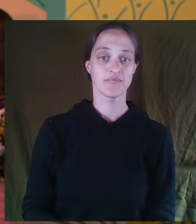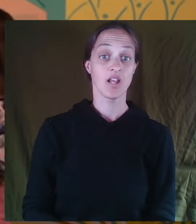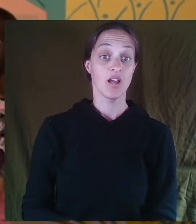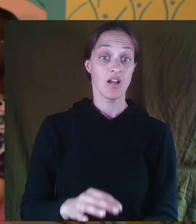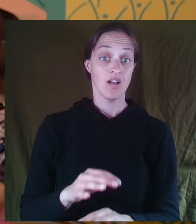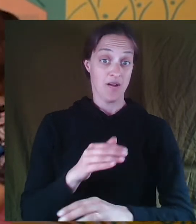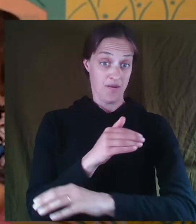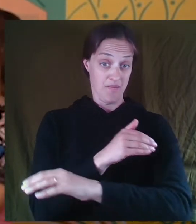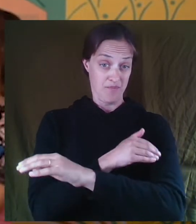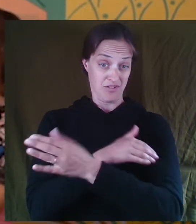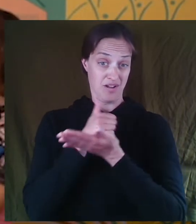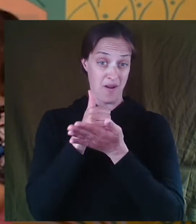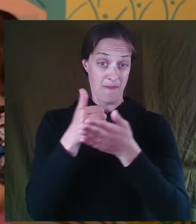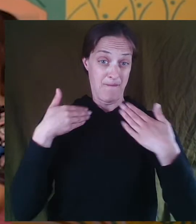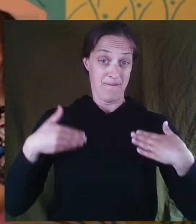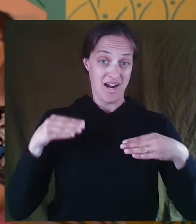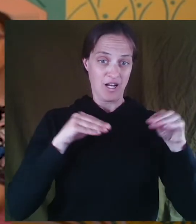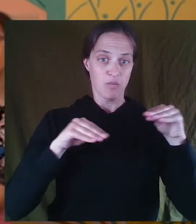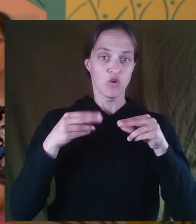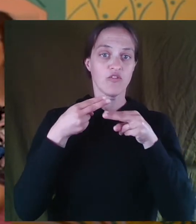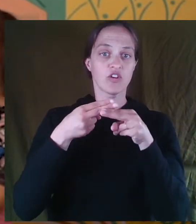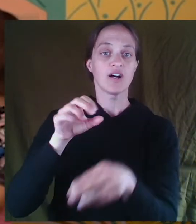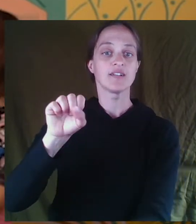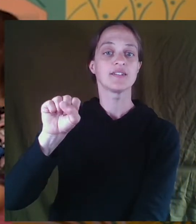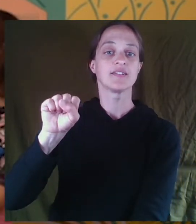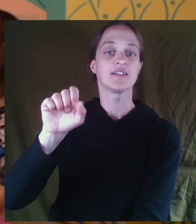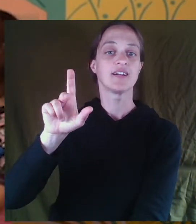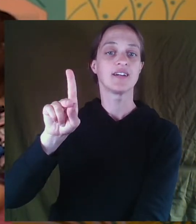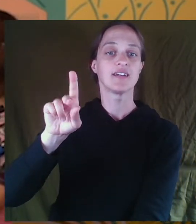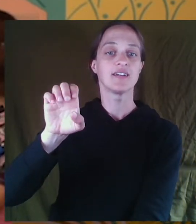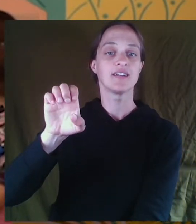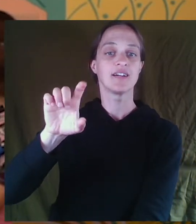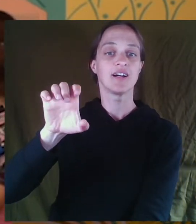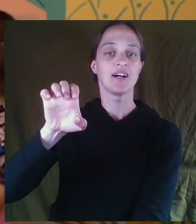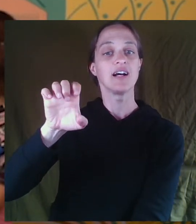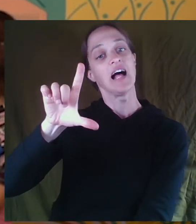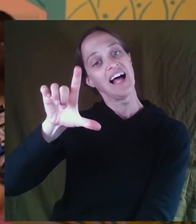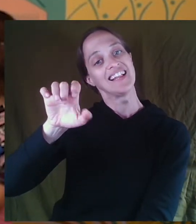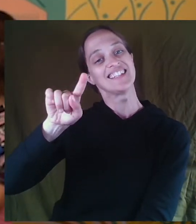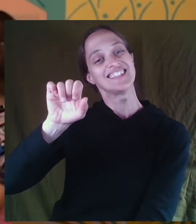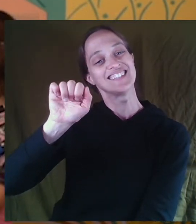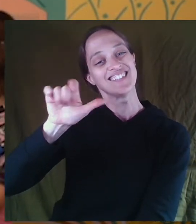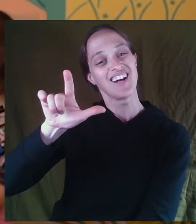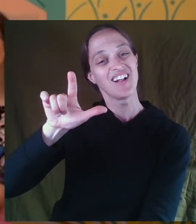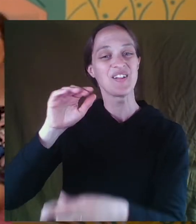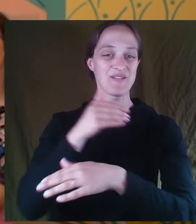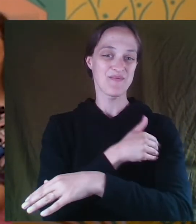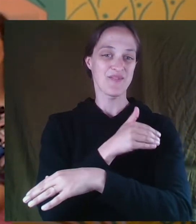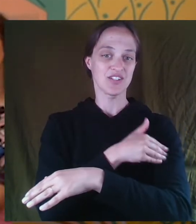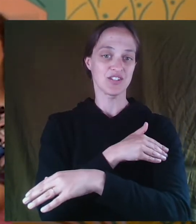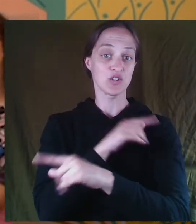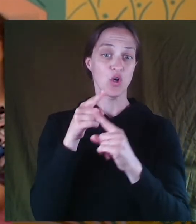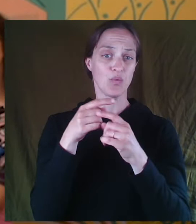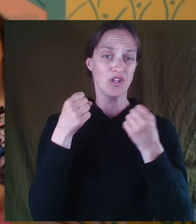Muscles that help your skeleton move are called skeletal muscles. These muscles get bigger and stronger when you make them work hard.